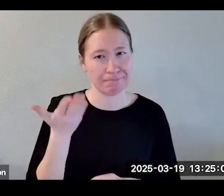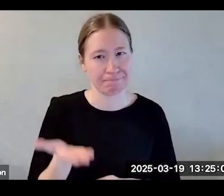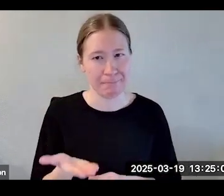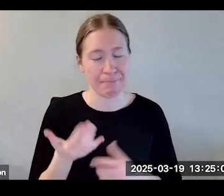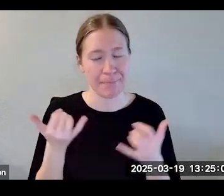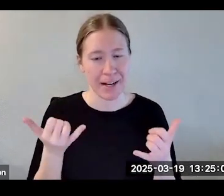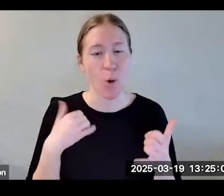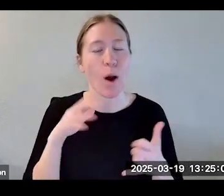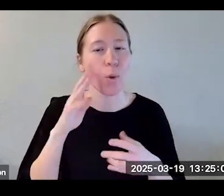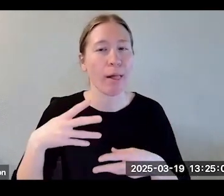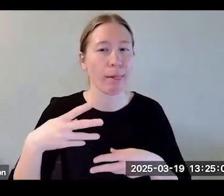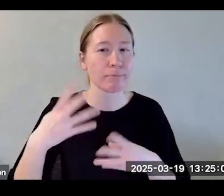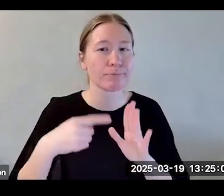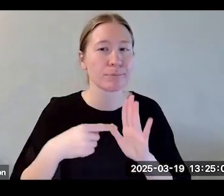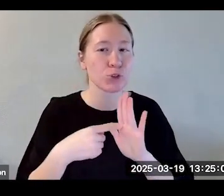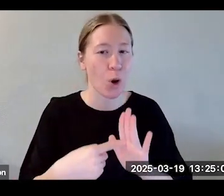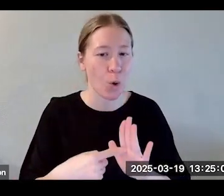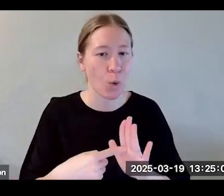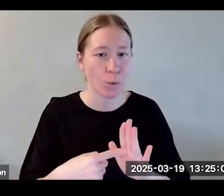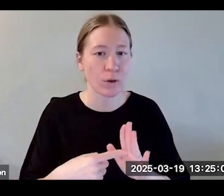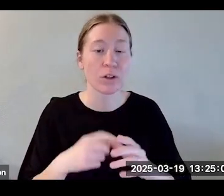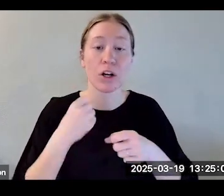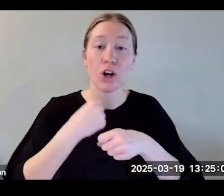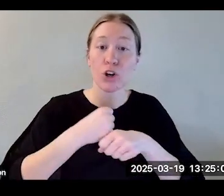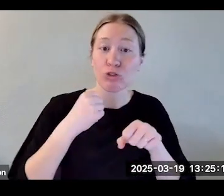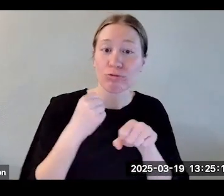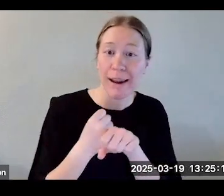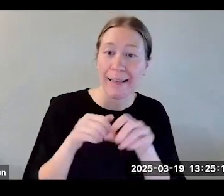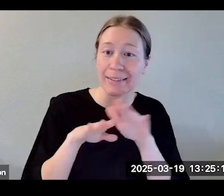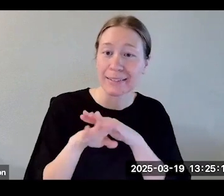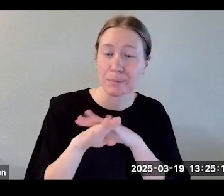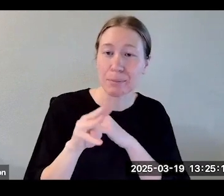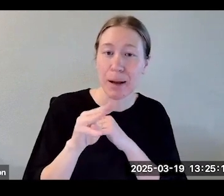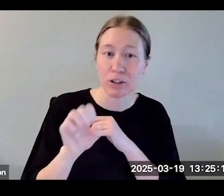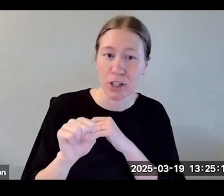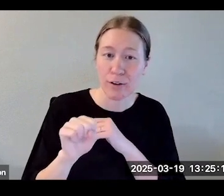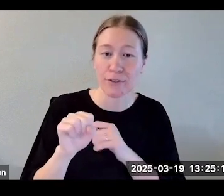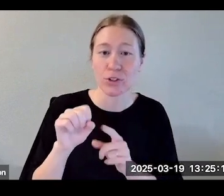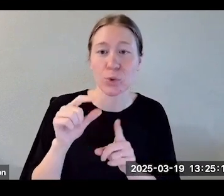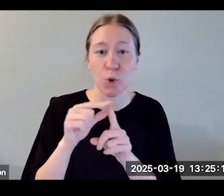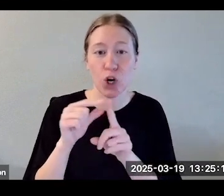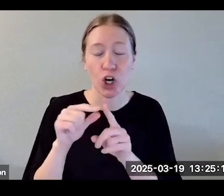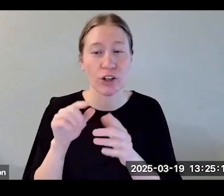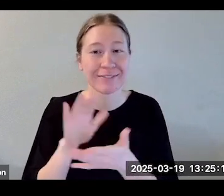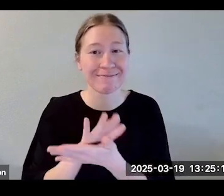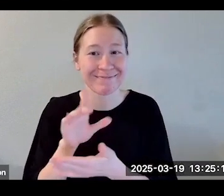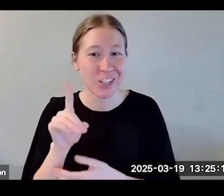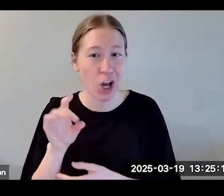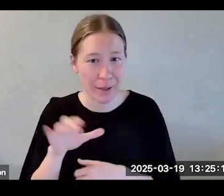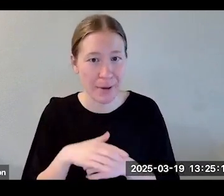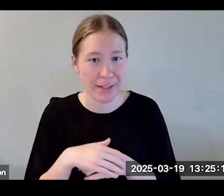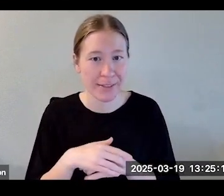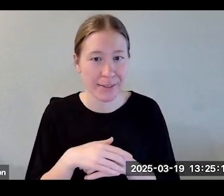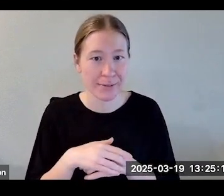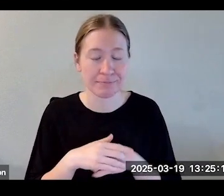So we have Creating accessible Microsoft Word documents, some text here at the top, which is a title,